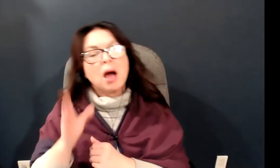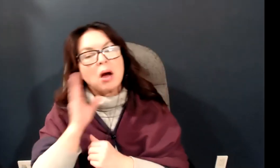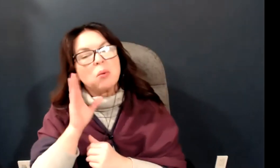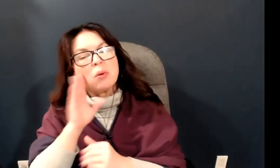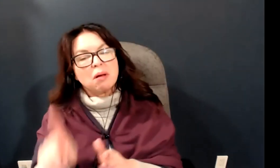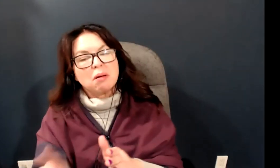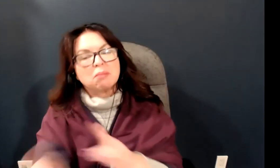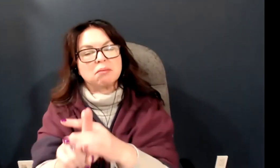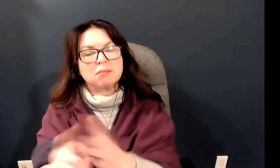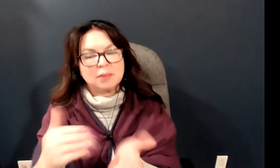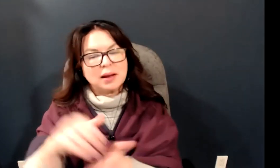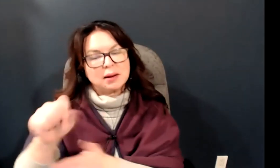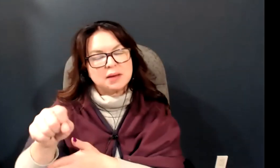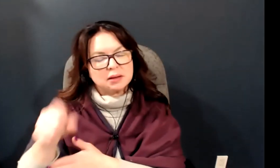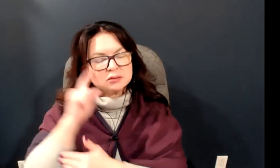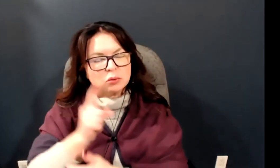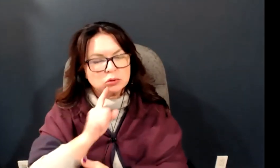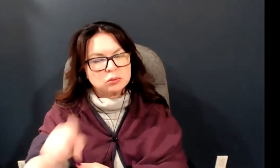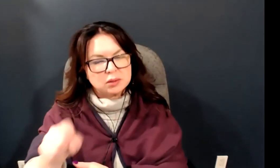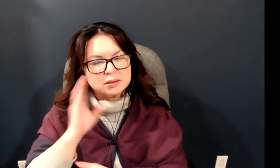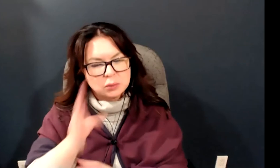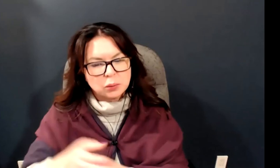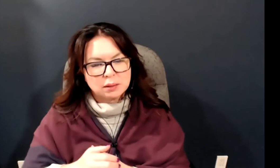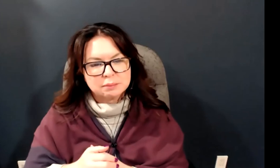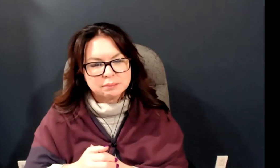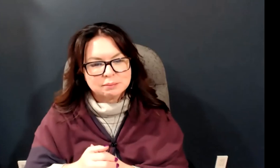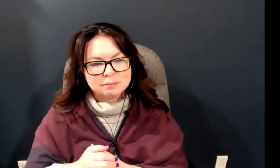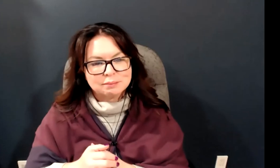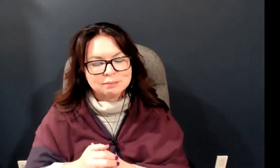as an undergraduate, I could actually use primary material because nobody wrote about